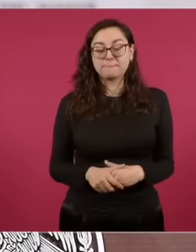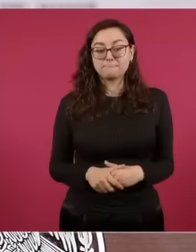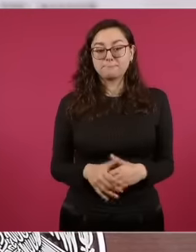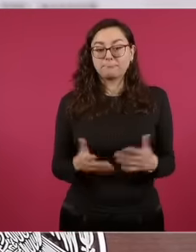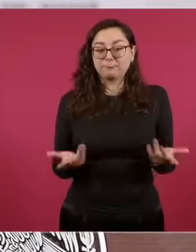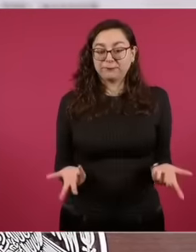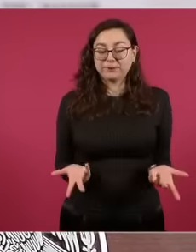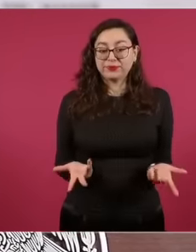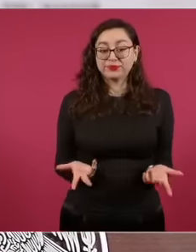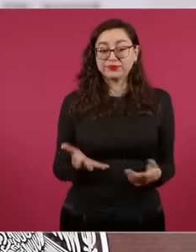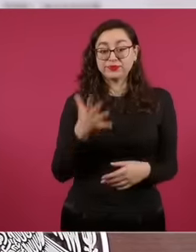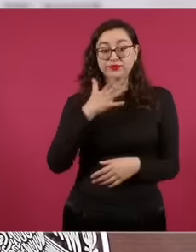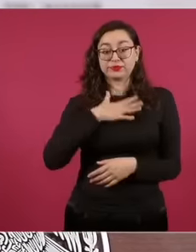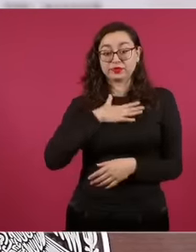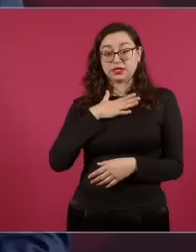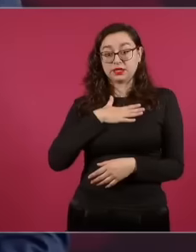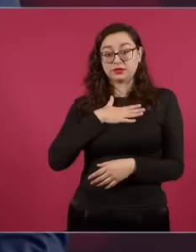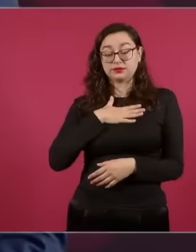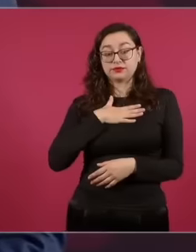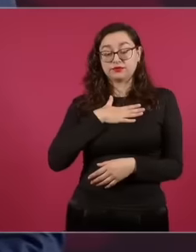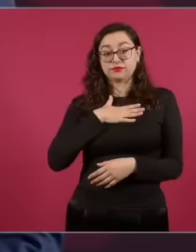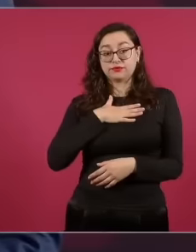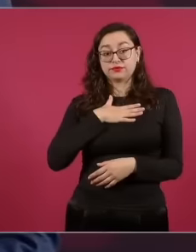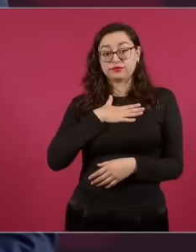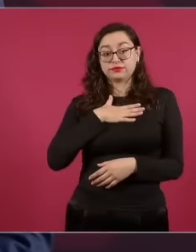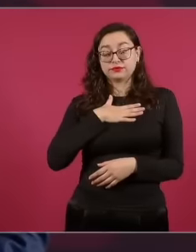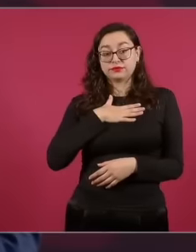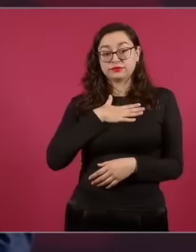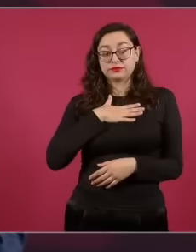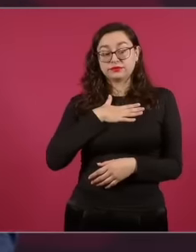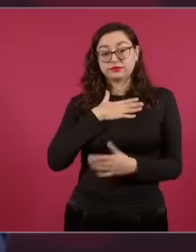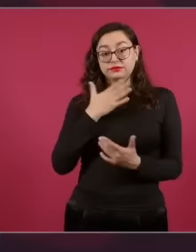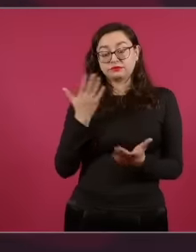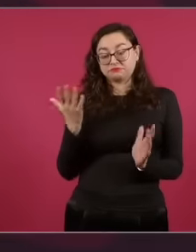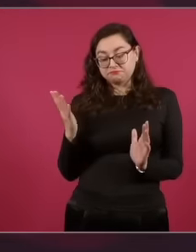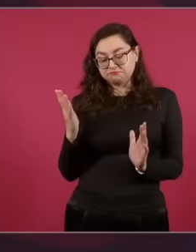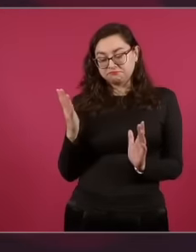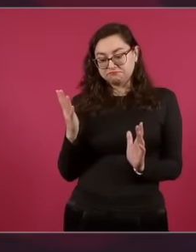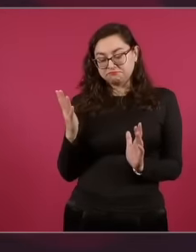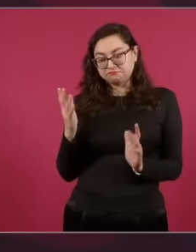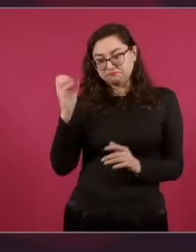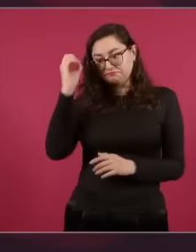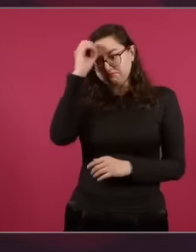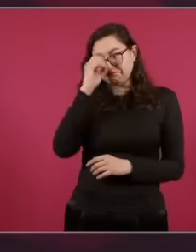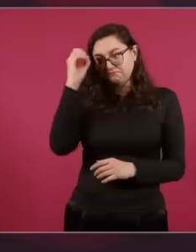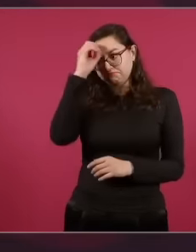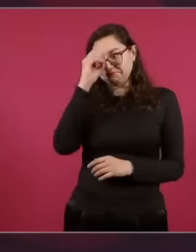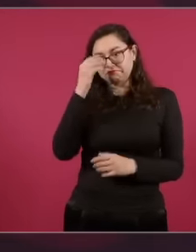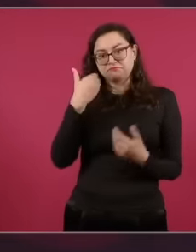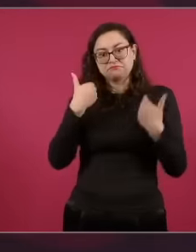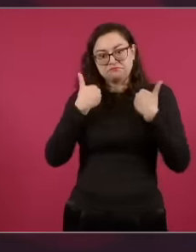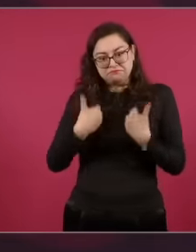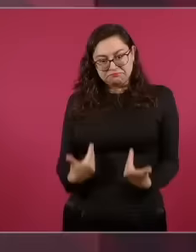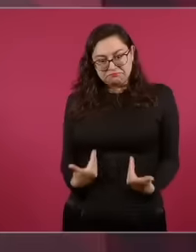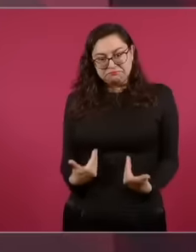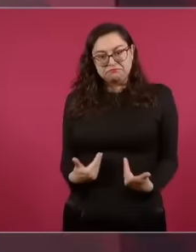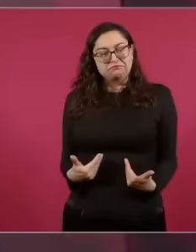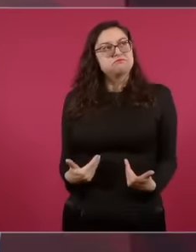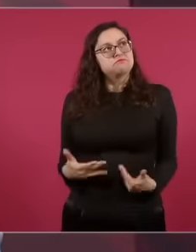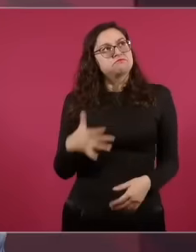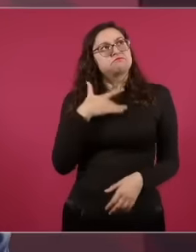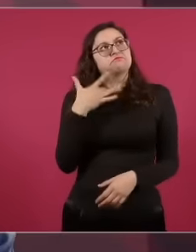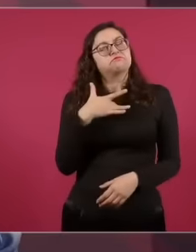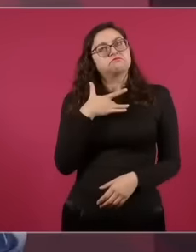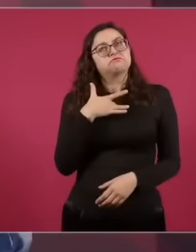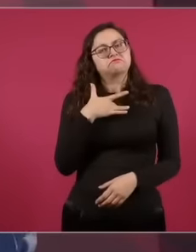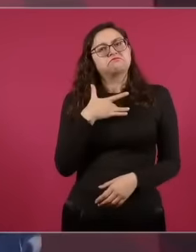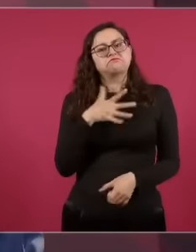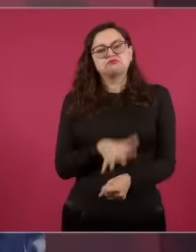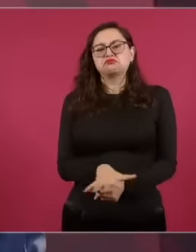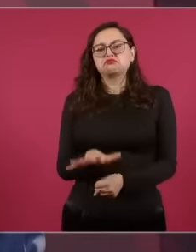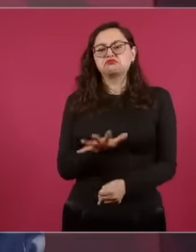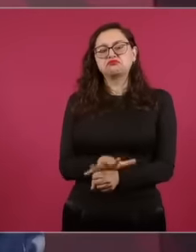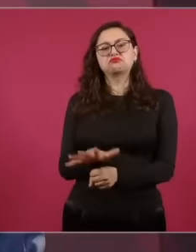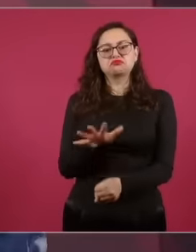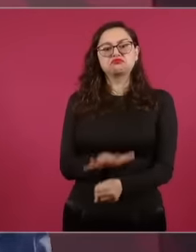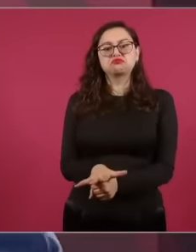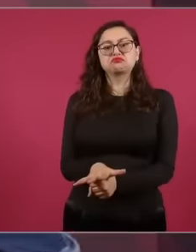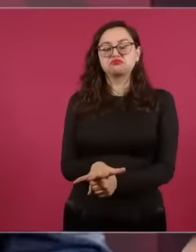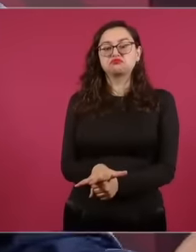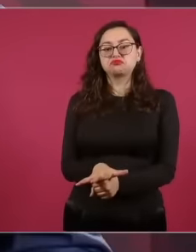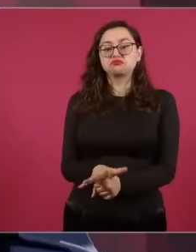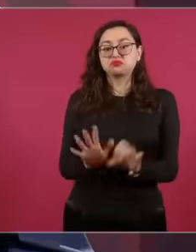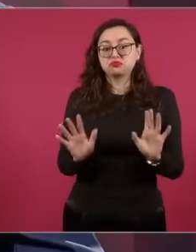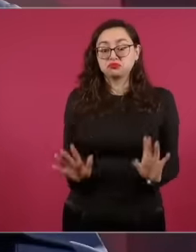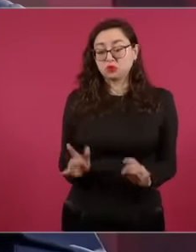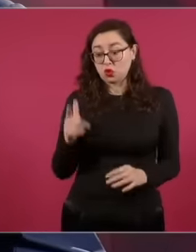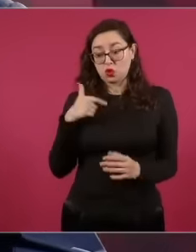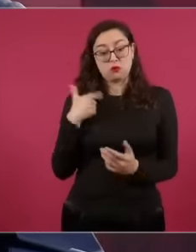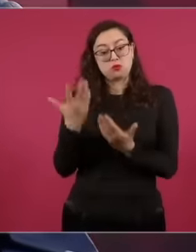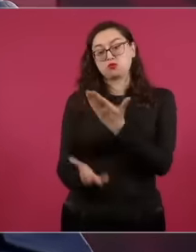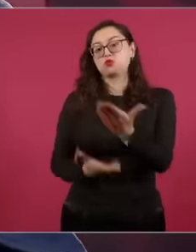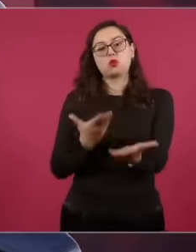case I feel very satisfied because if we do not raise this